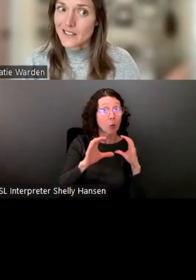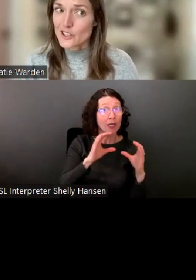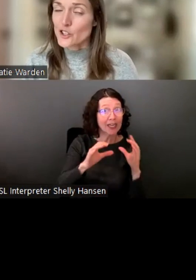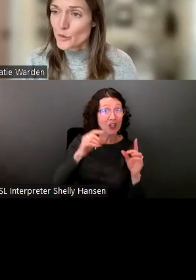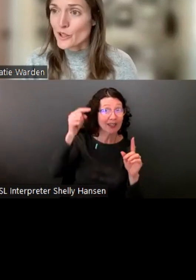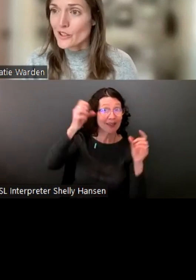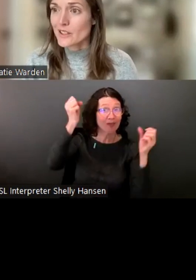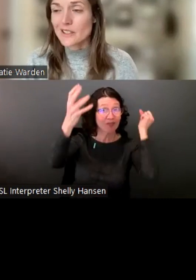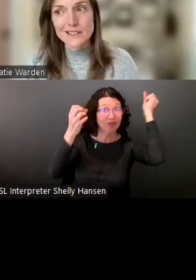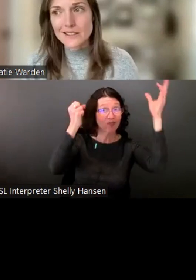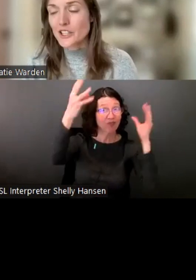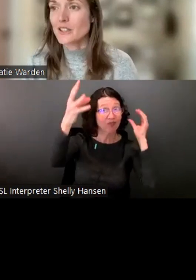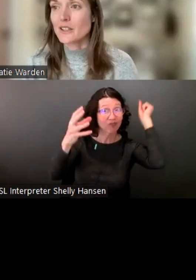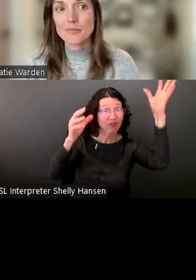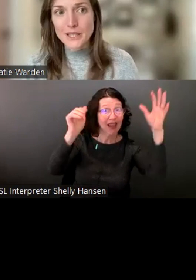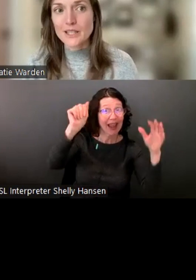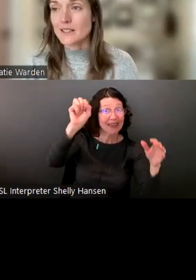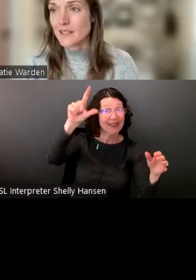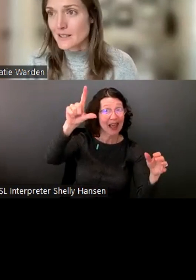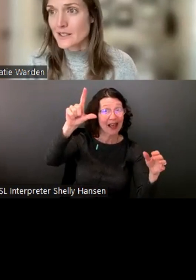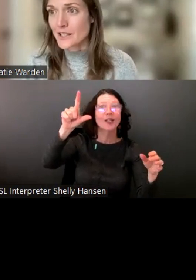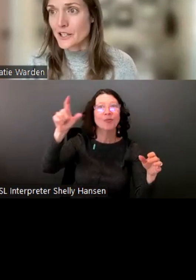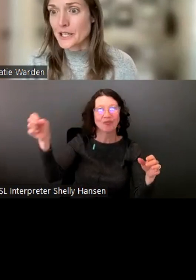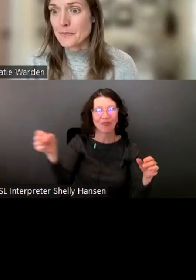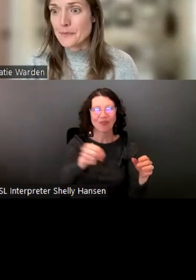an interpreter is gonna be necessary.